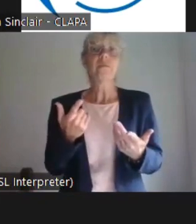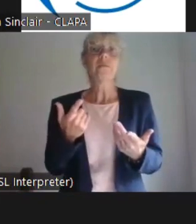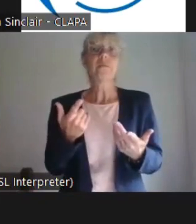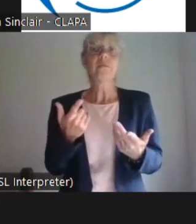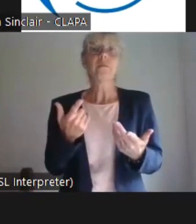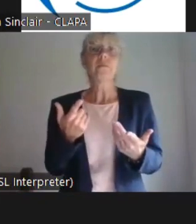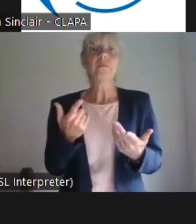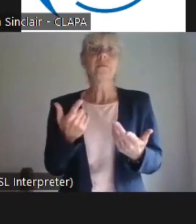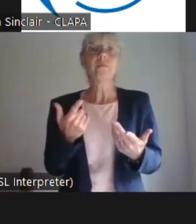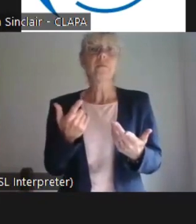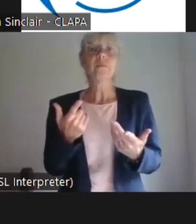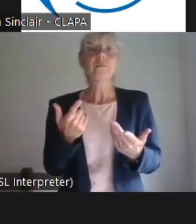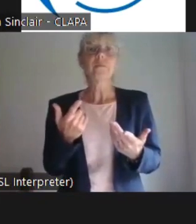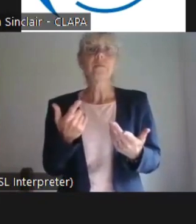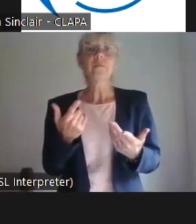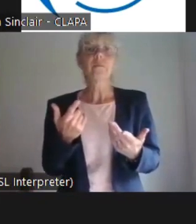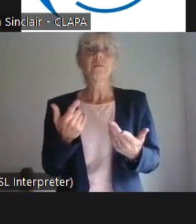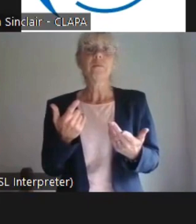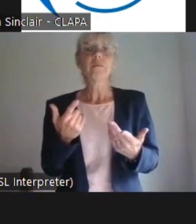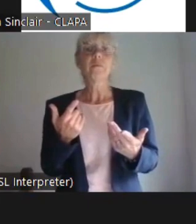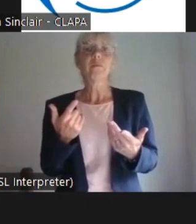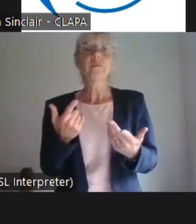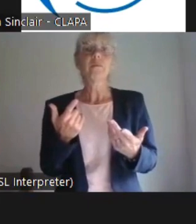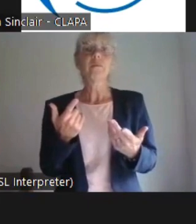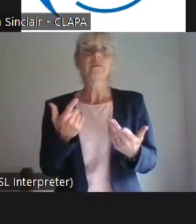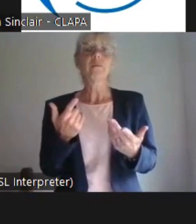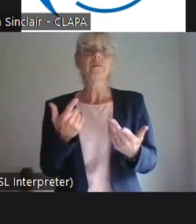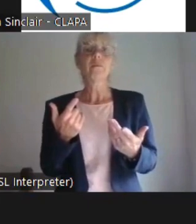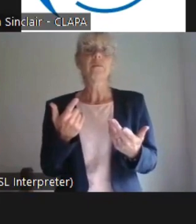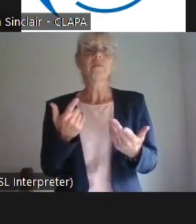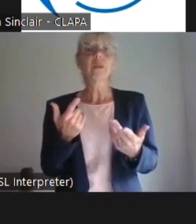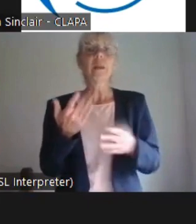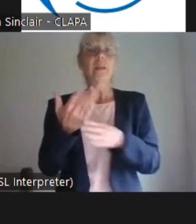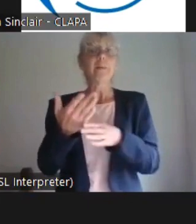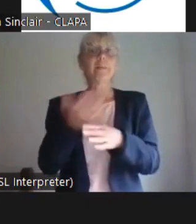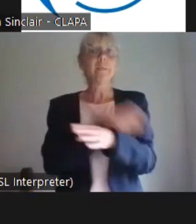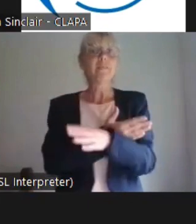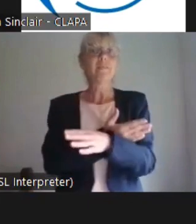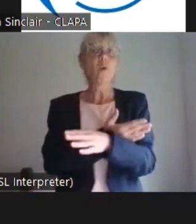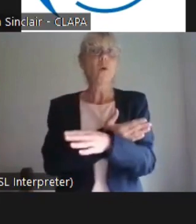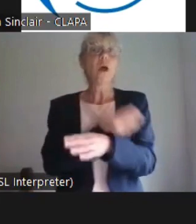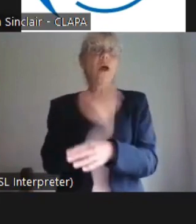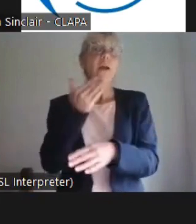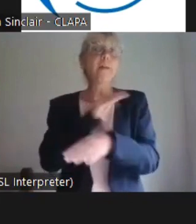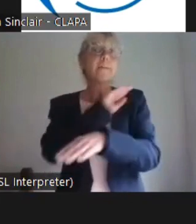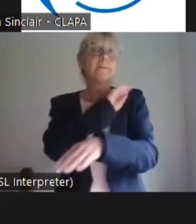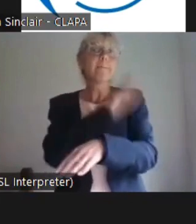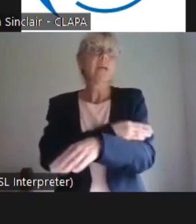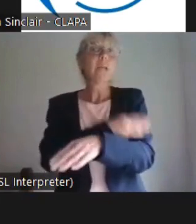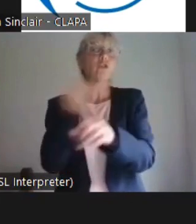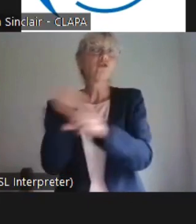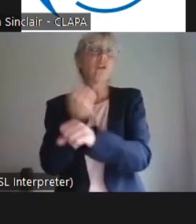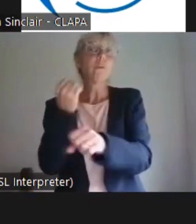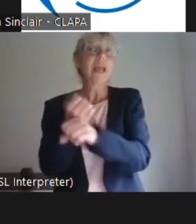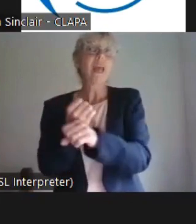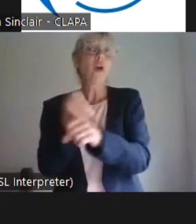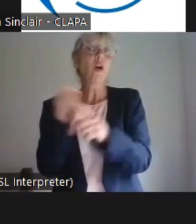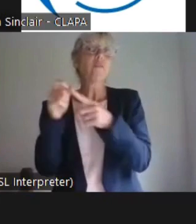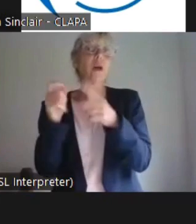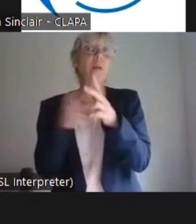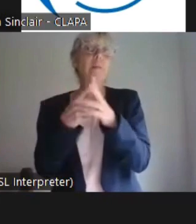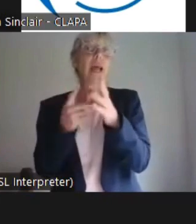um introduction of the muscle repair of the palate we used to find that there's lots of scarring from